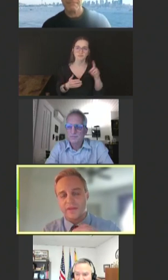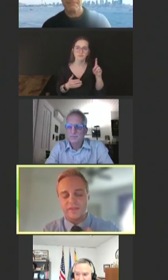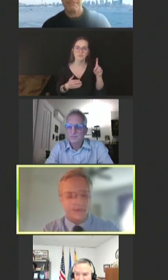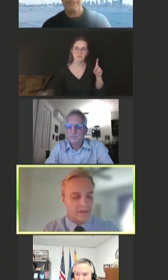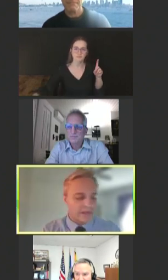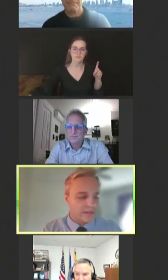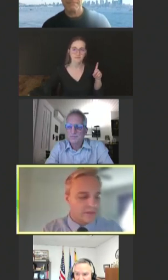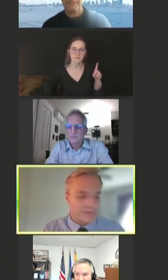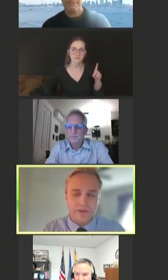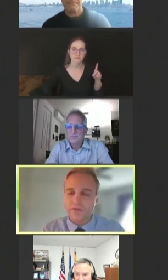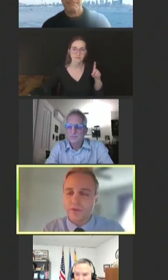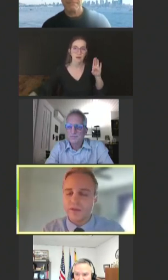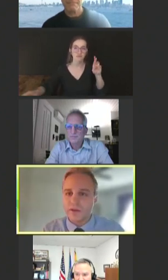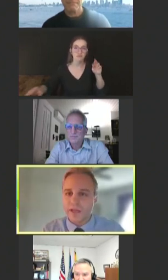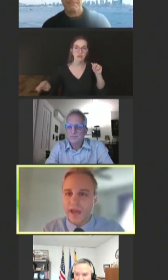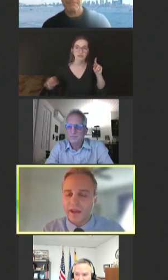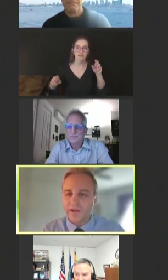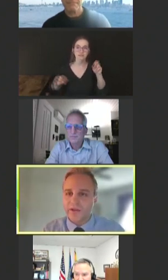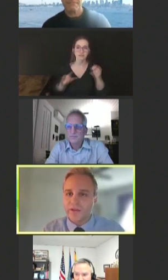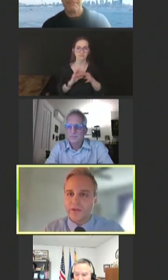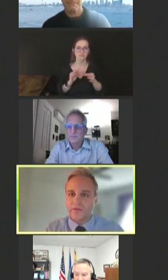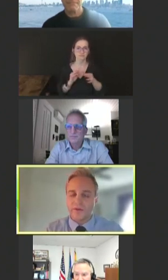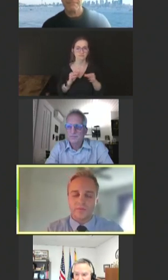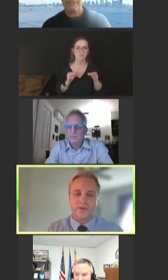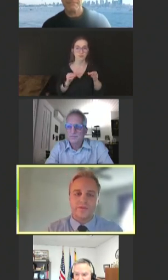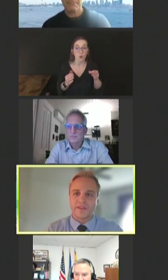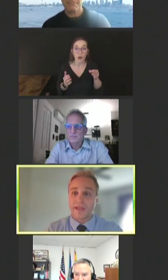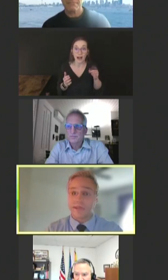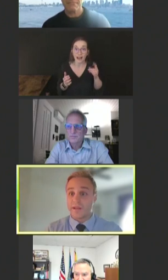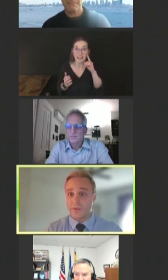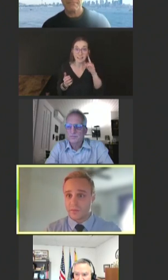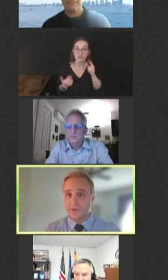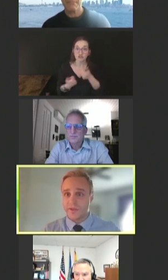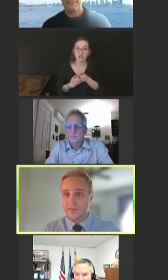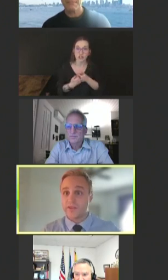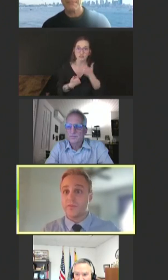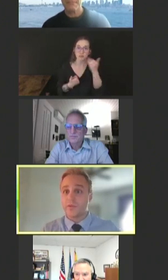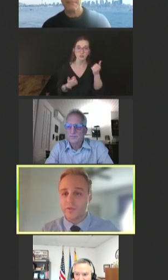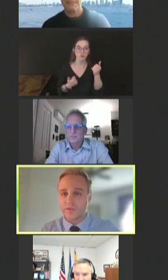because you know, even if we look at, you know, a previous anti -- previous [unintelligible]